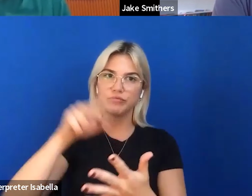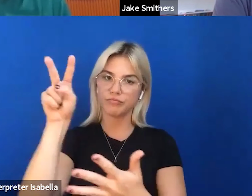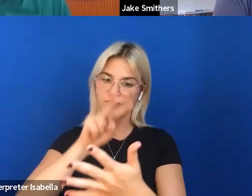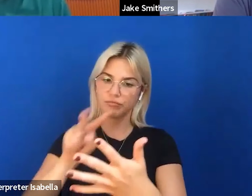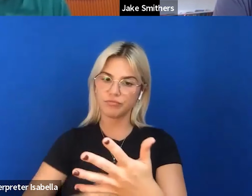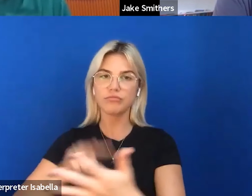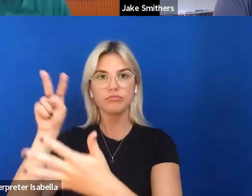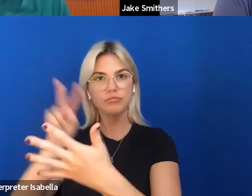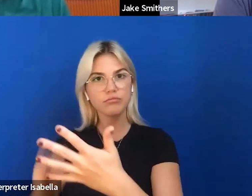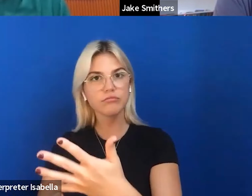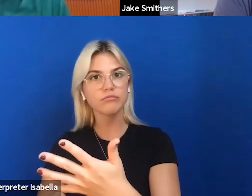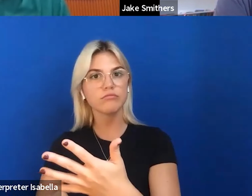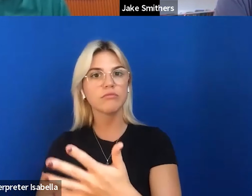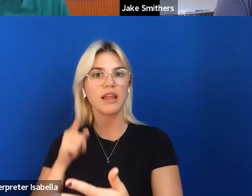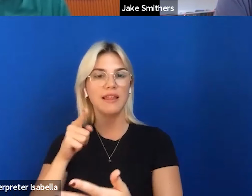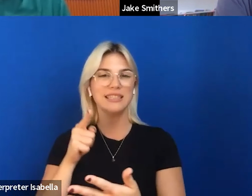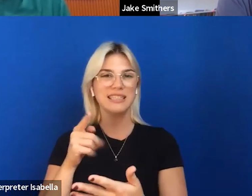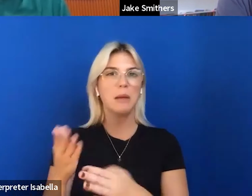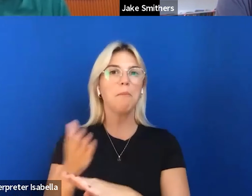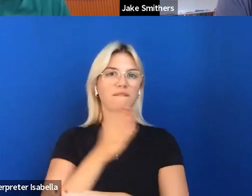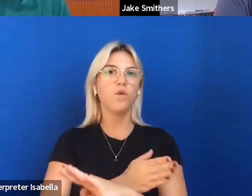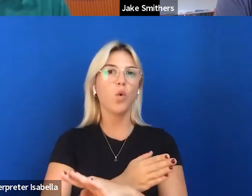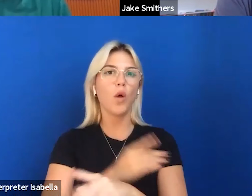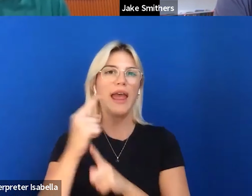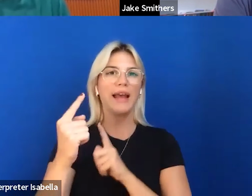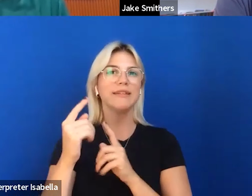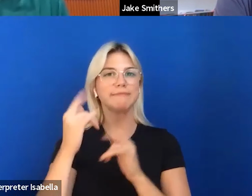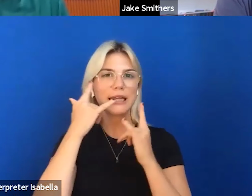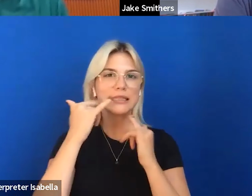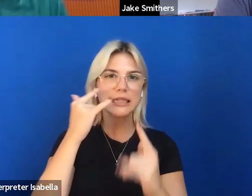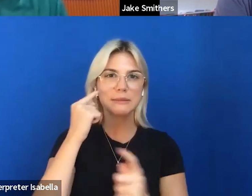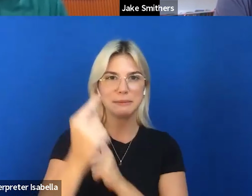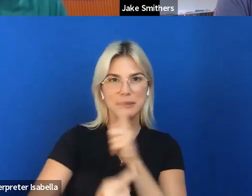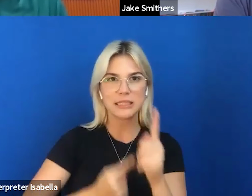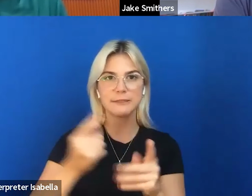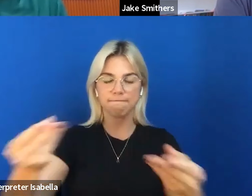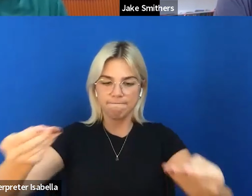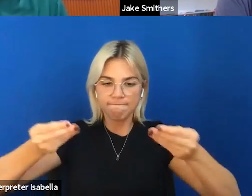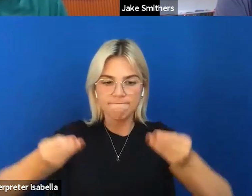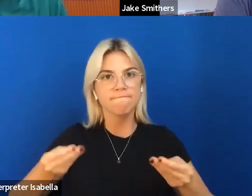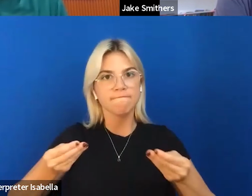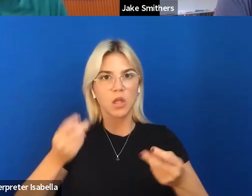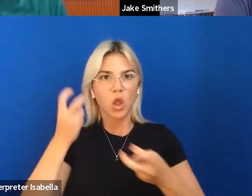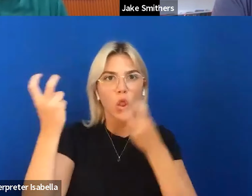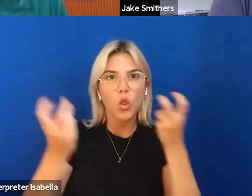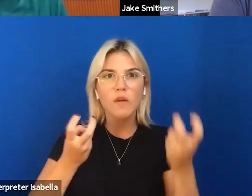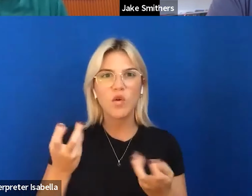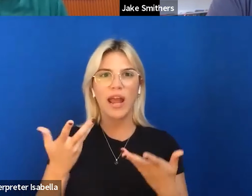These scans are done before the assessment meetings that peers are in. And what we're looking for is any kind of contentious issue.